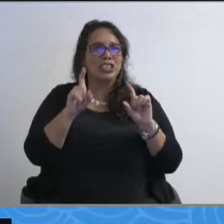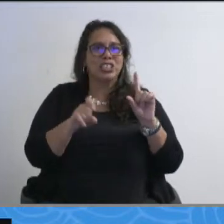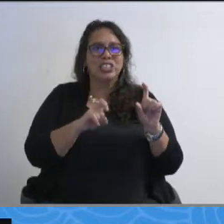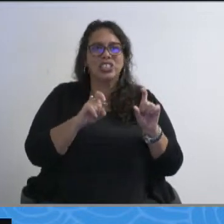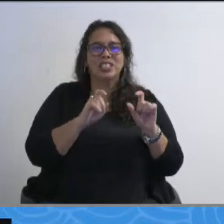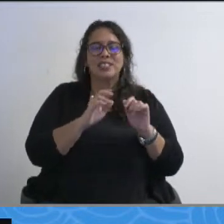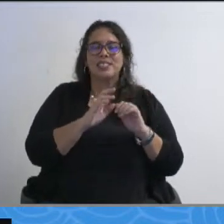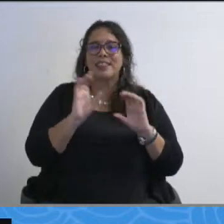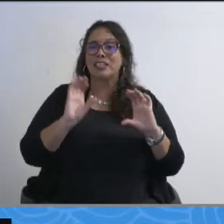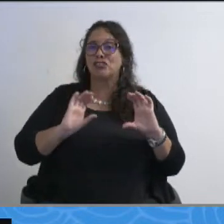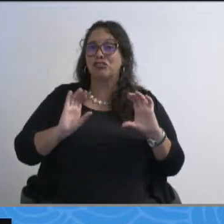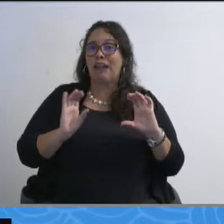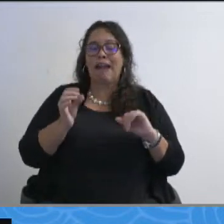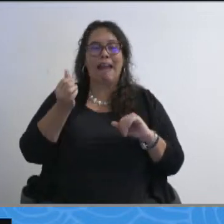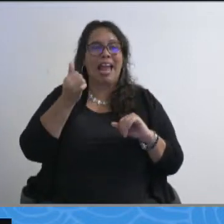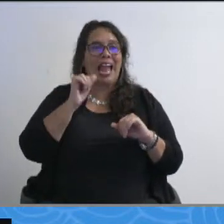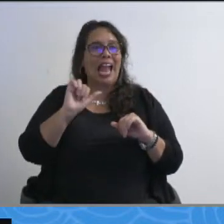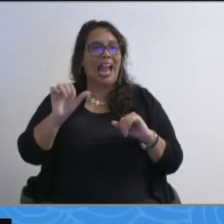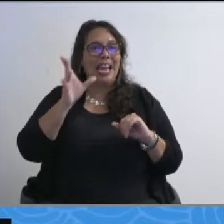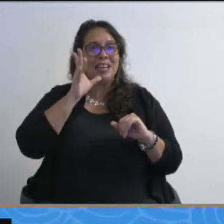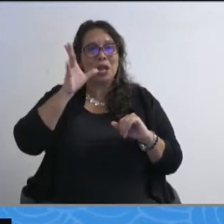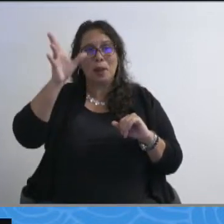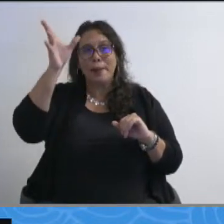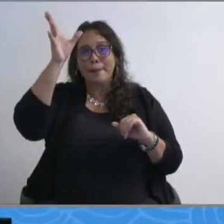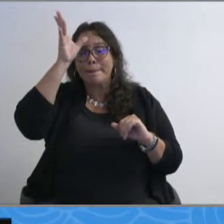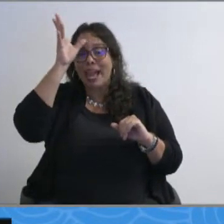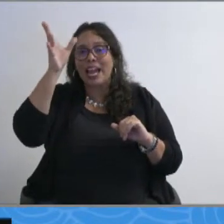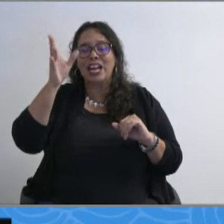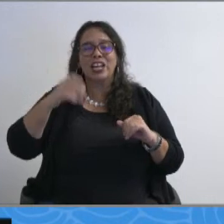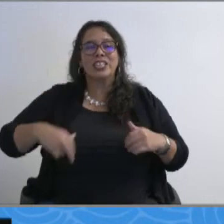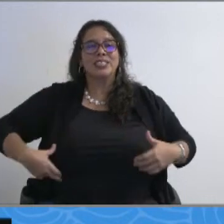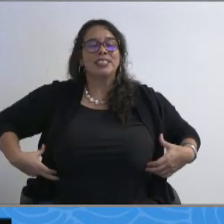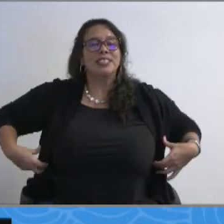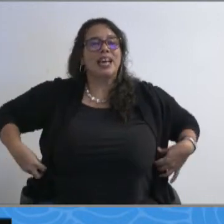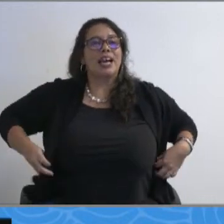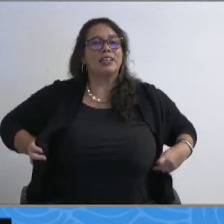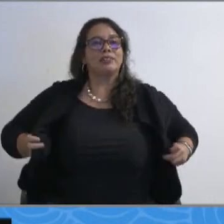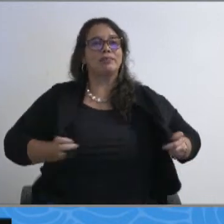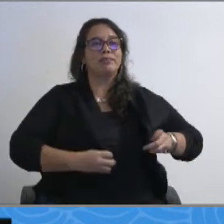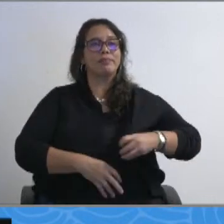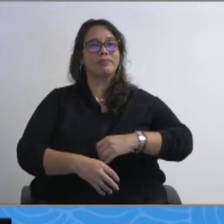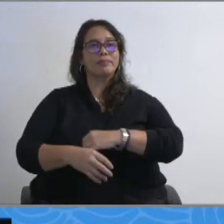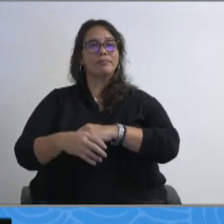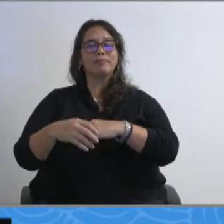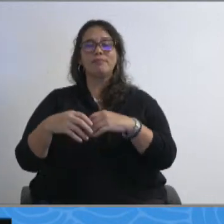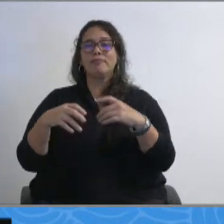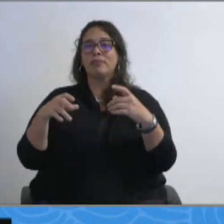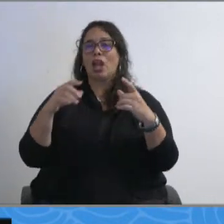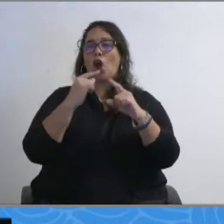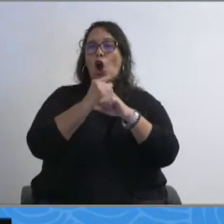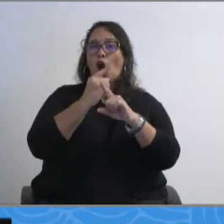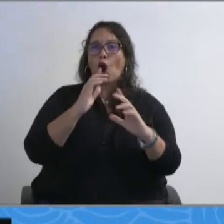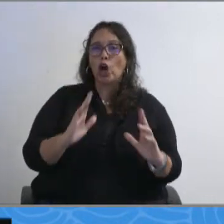If any of our parents or guardians, or guests have questions that they would like to ask of Ms. Lavelle, please unmute your mic,